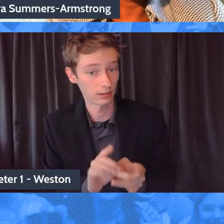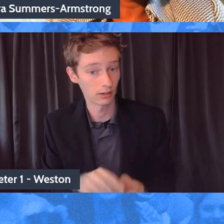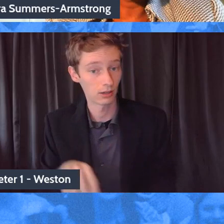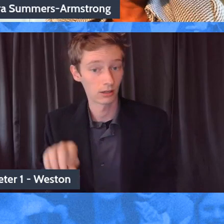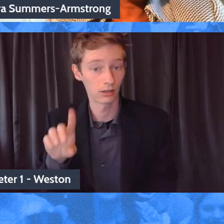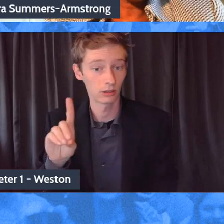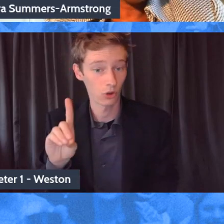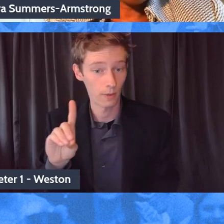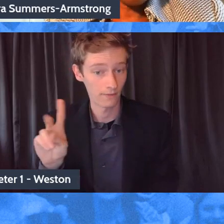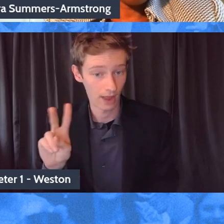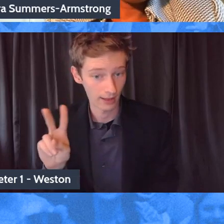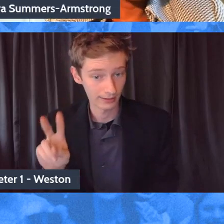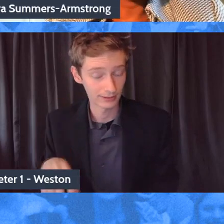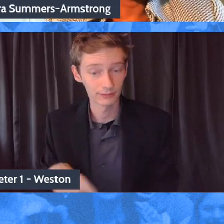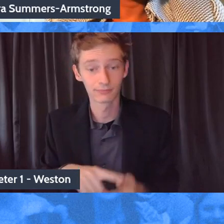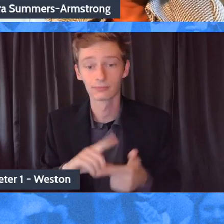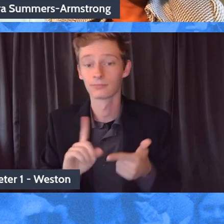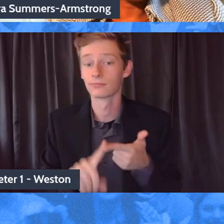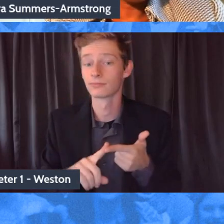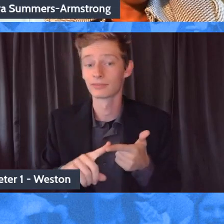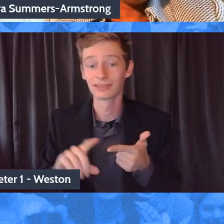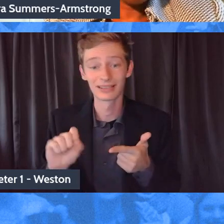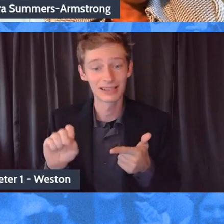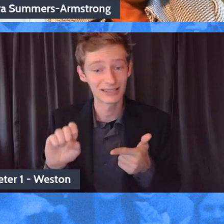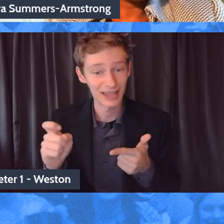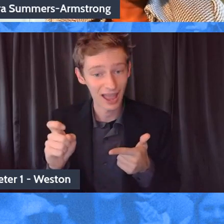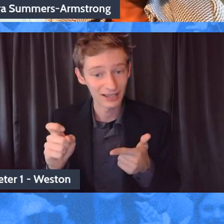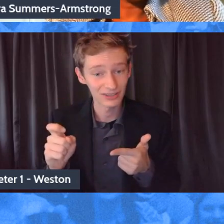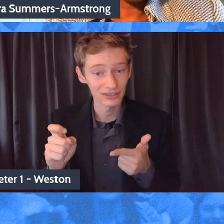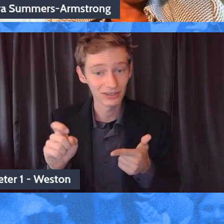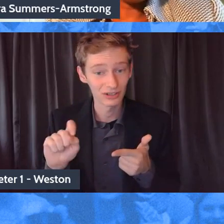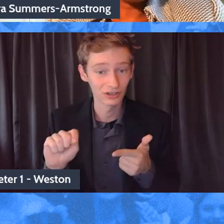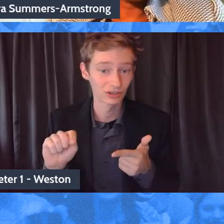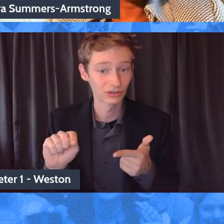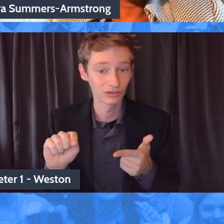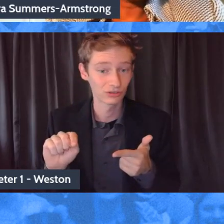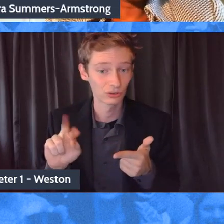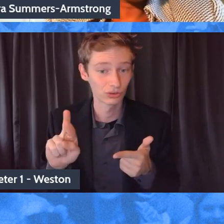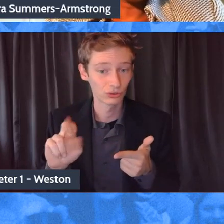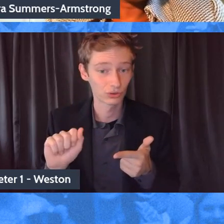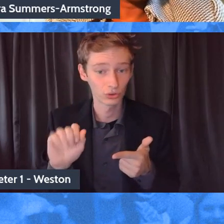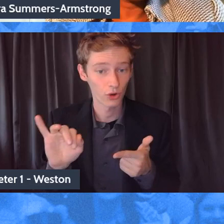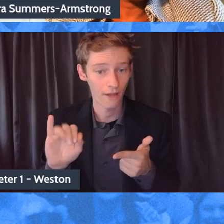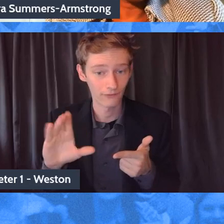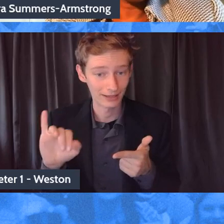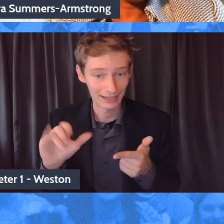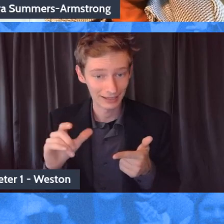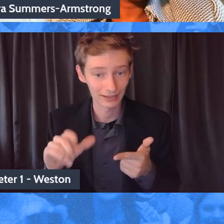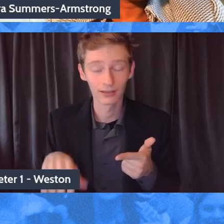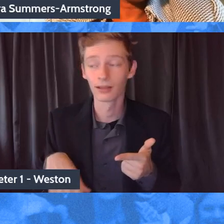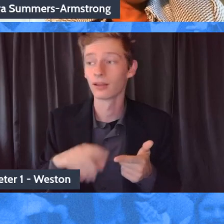regarding sex trafficking, regarding the equal rights amendment, regarding sexual assault,